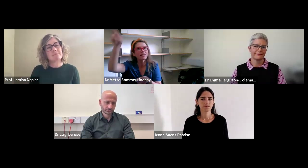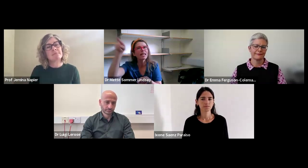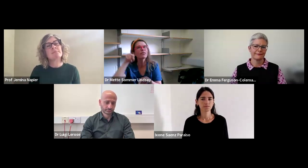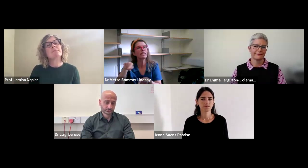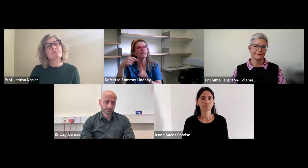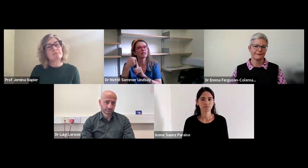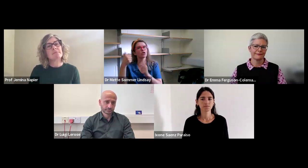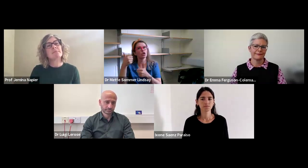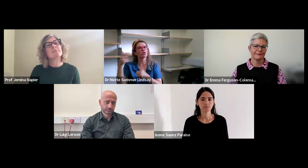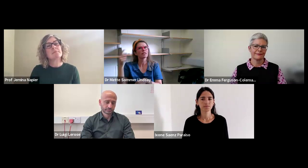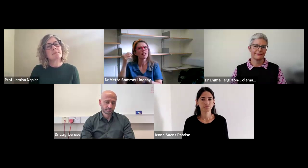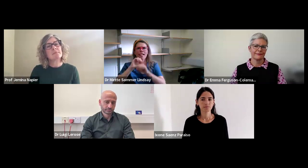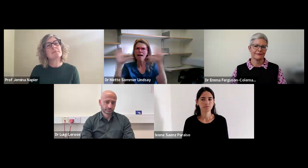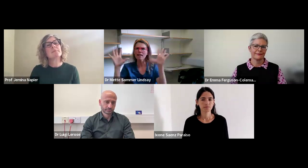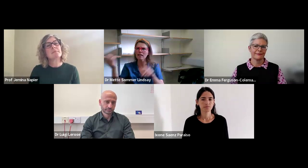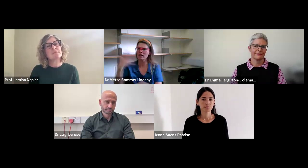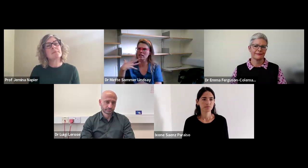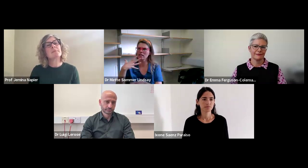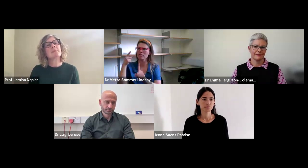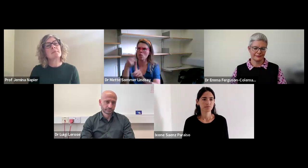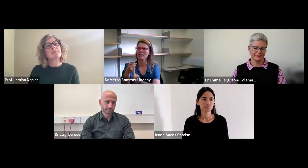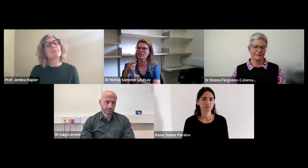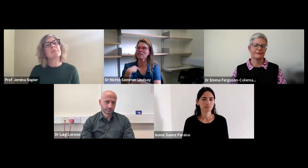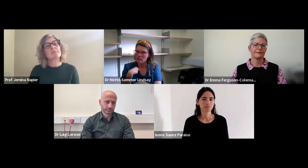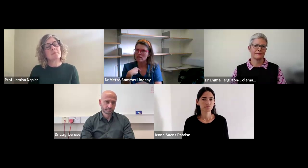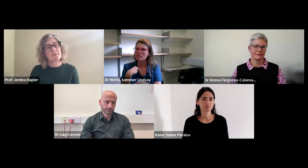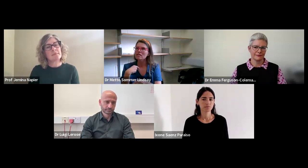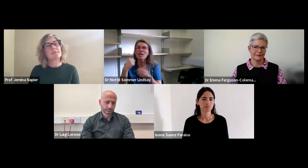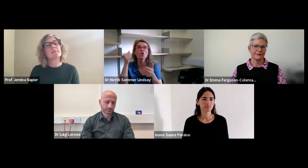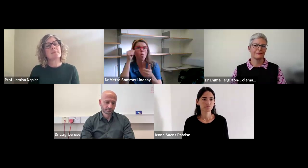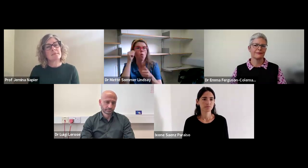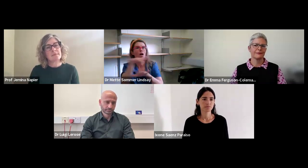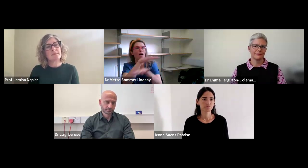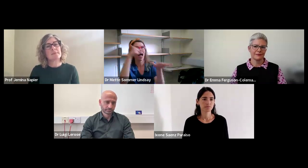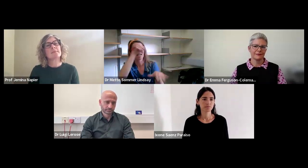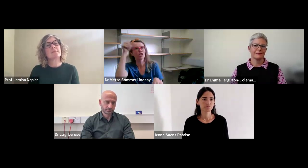realized I needed to be more outward-looking. I think that that clarity from my mentor was